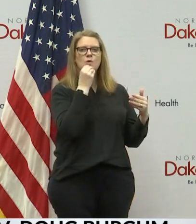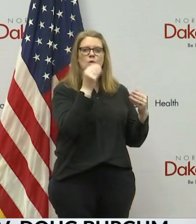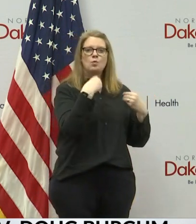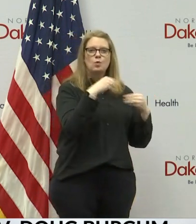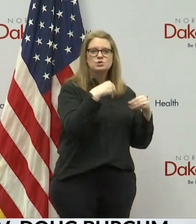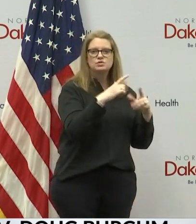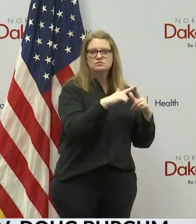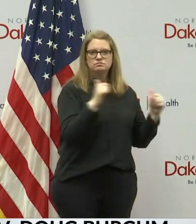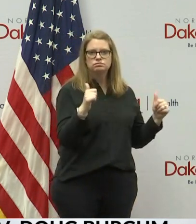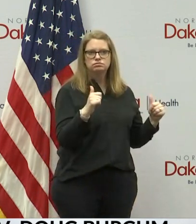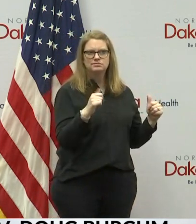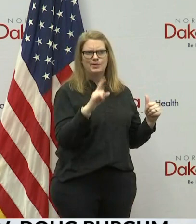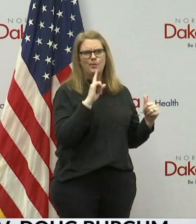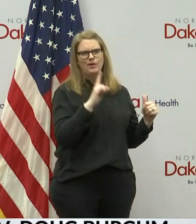IN THE NEW NORMAL.